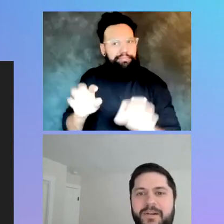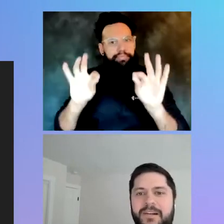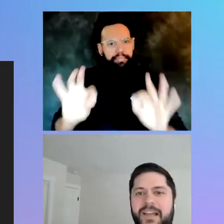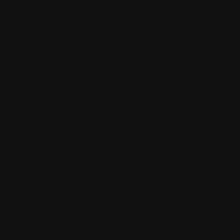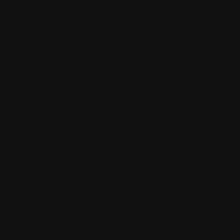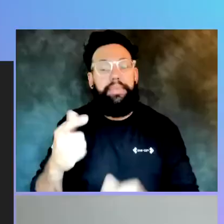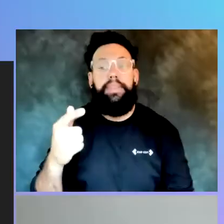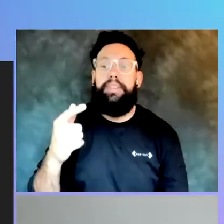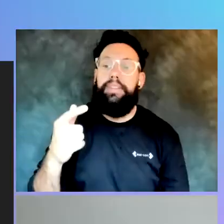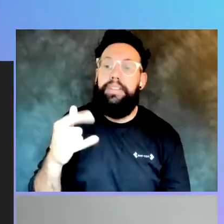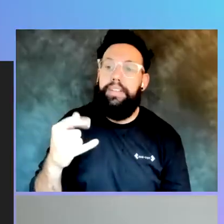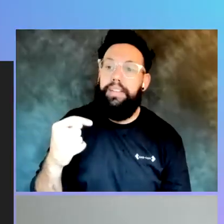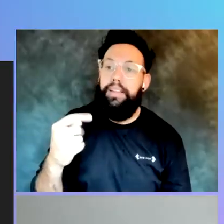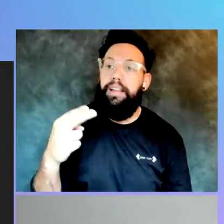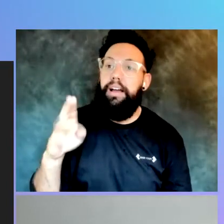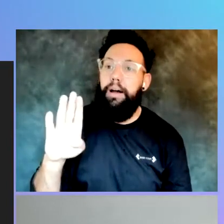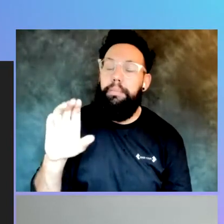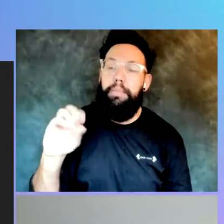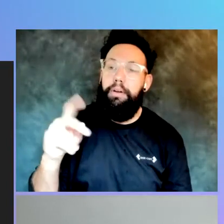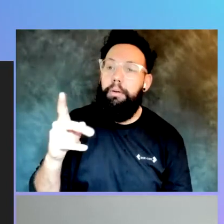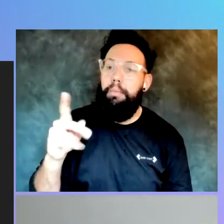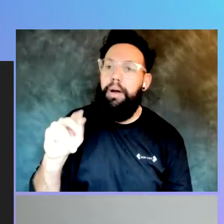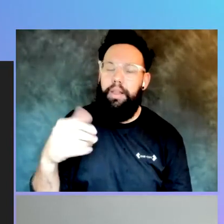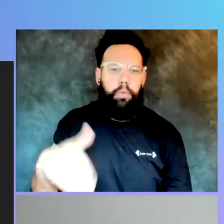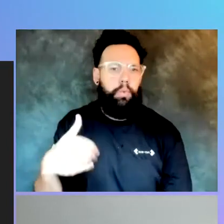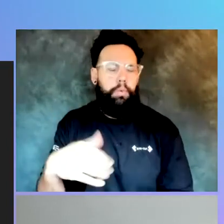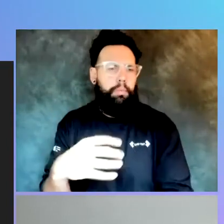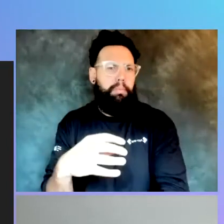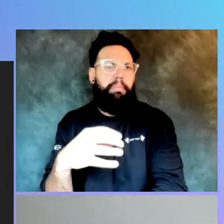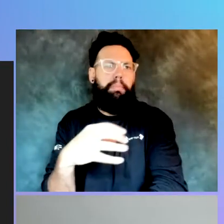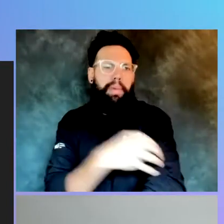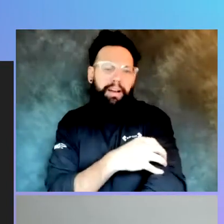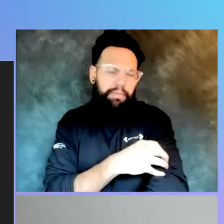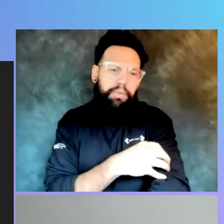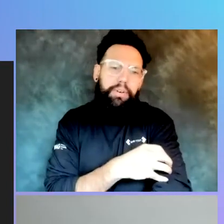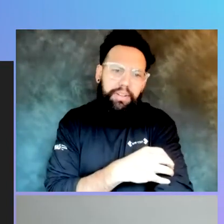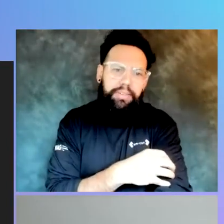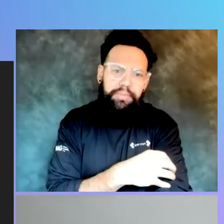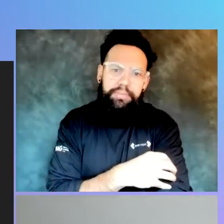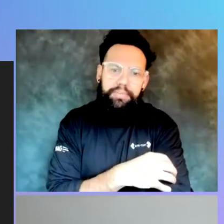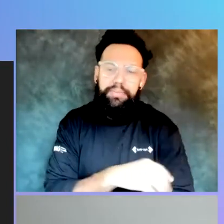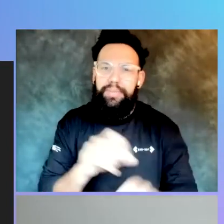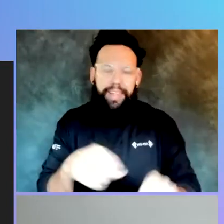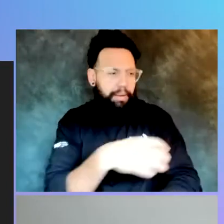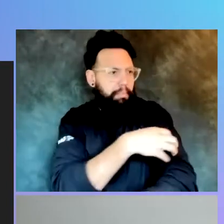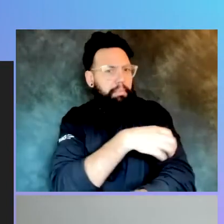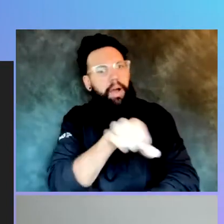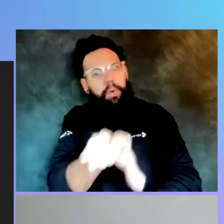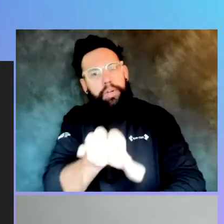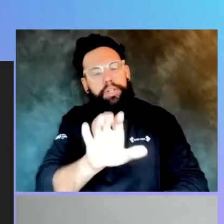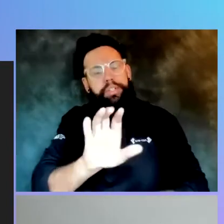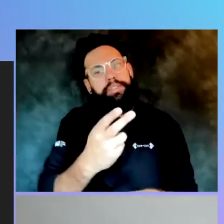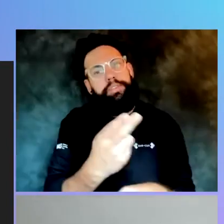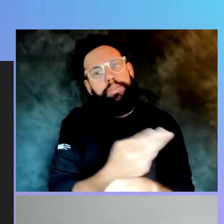and the ability to really just empower our users. Honestly